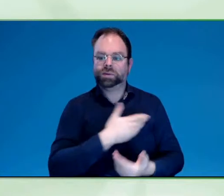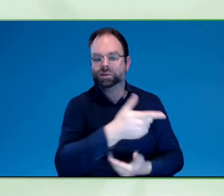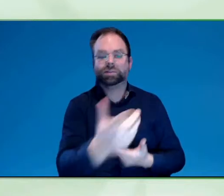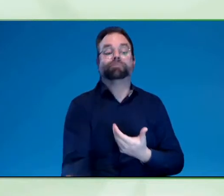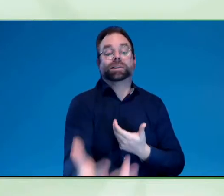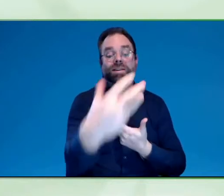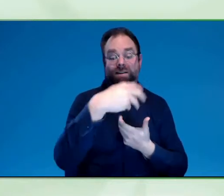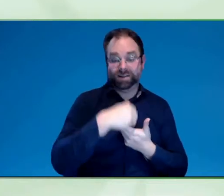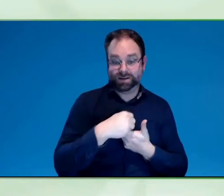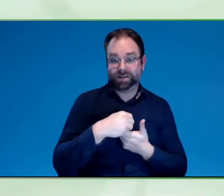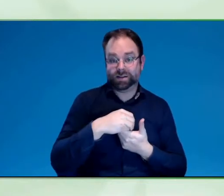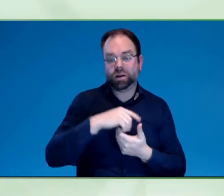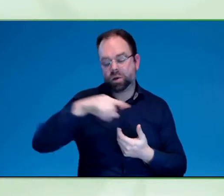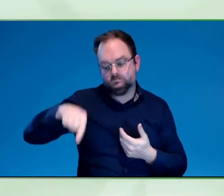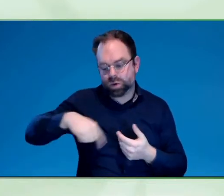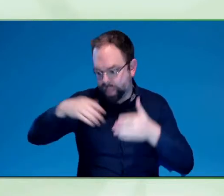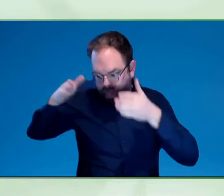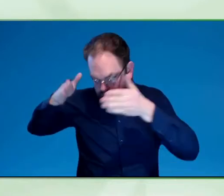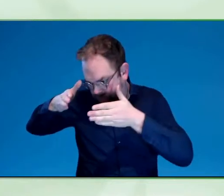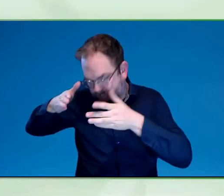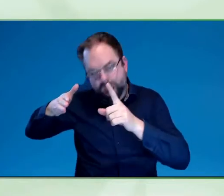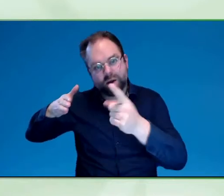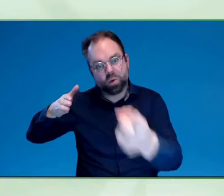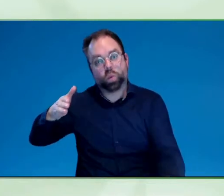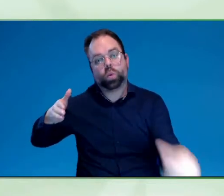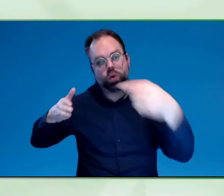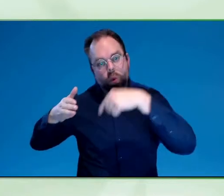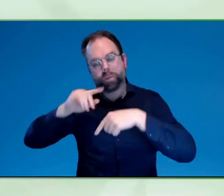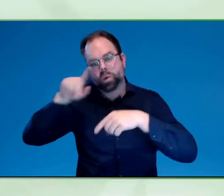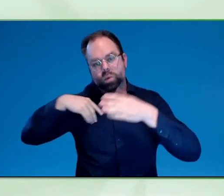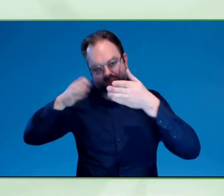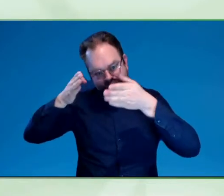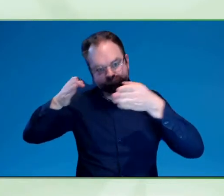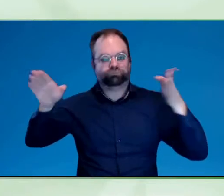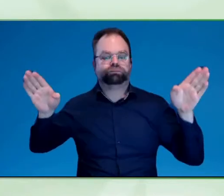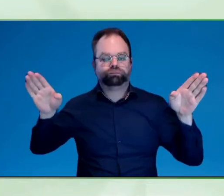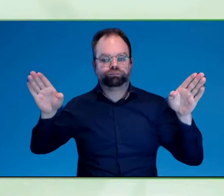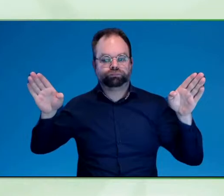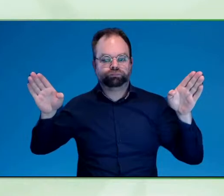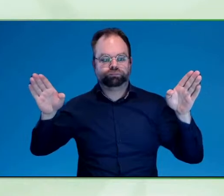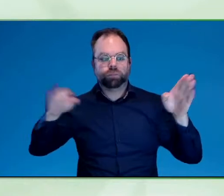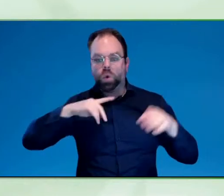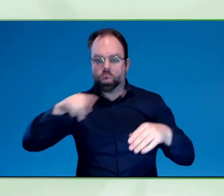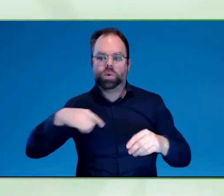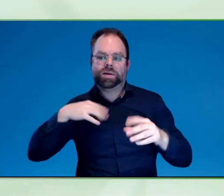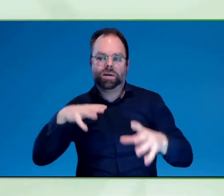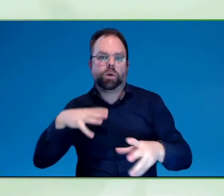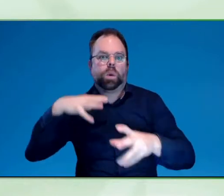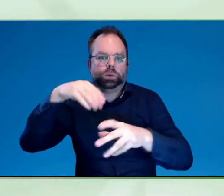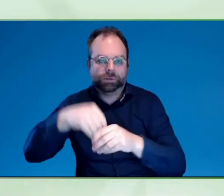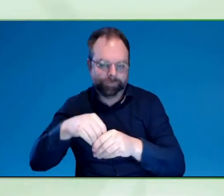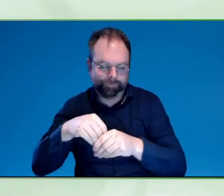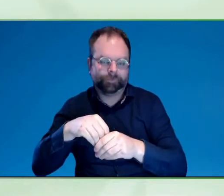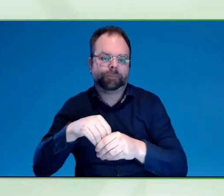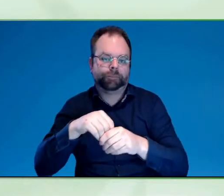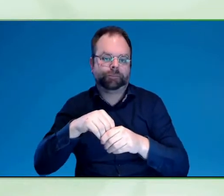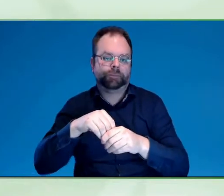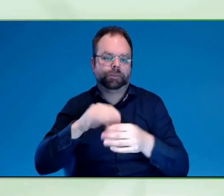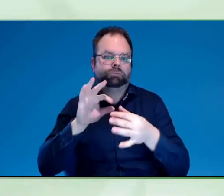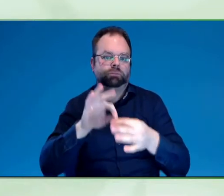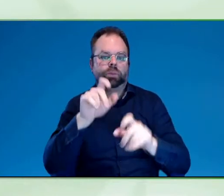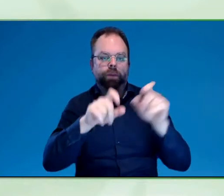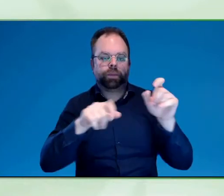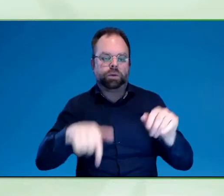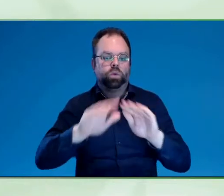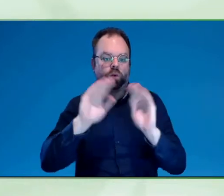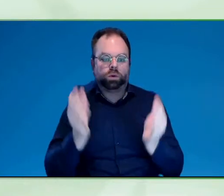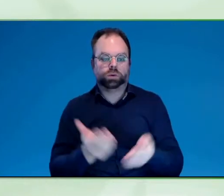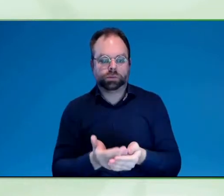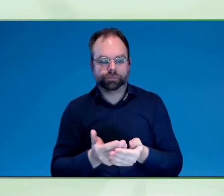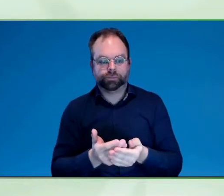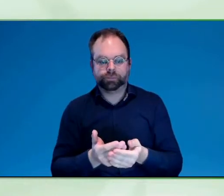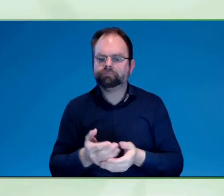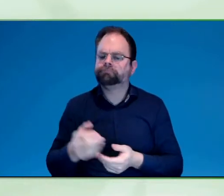So how do you ensure, what are you doing to make it sustainable and continue because it